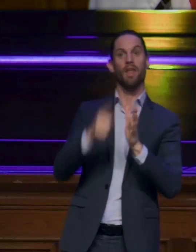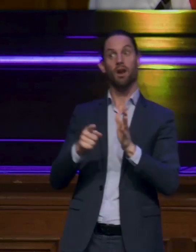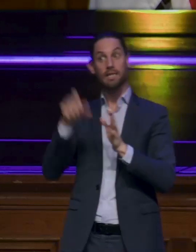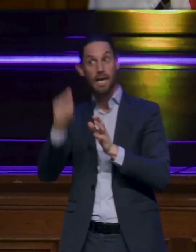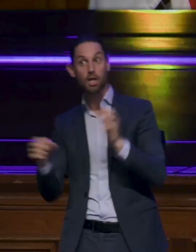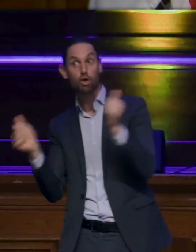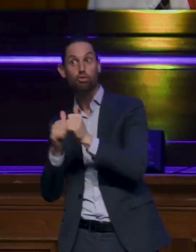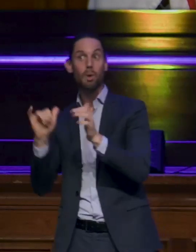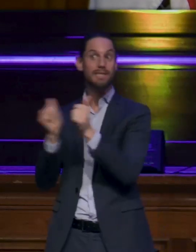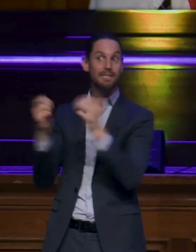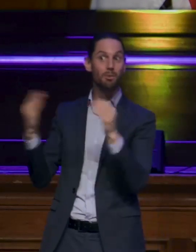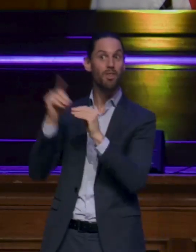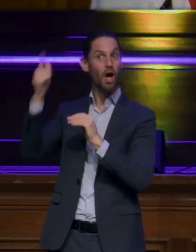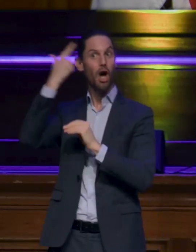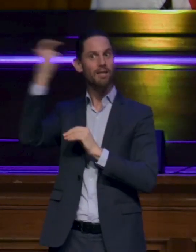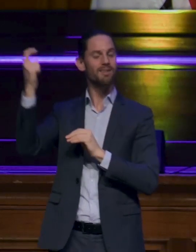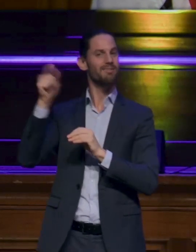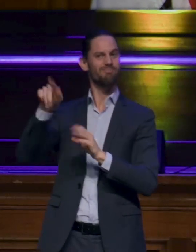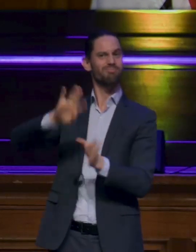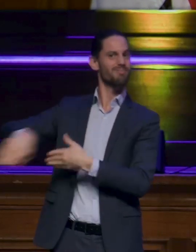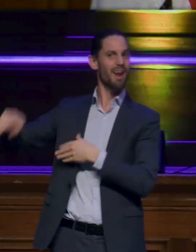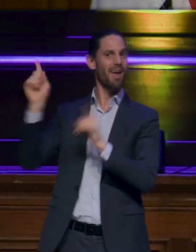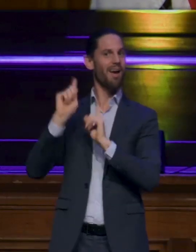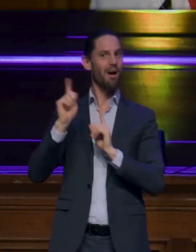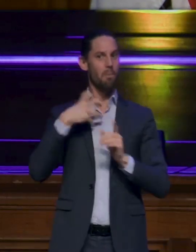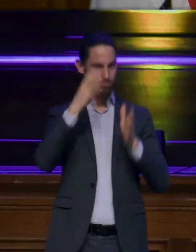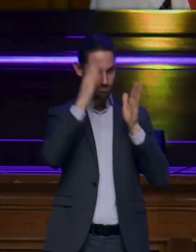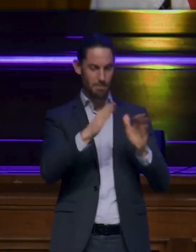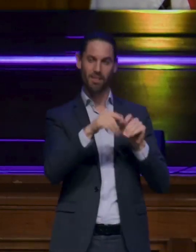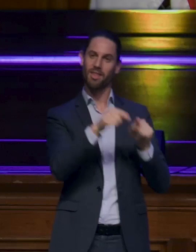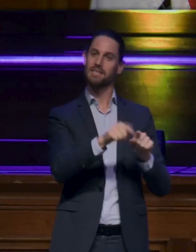humanize this I think these are we run the risk that climate change can feel